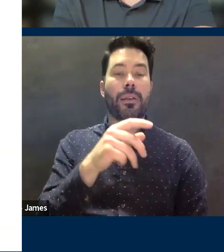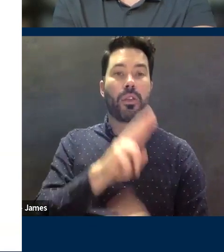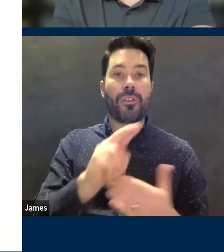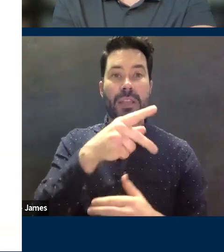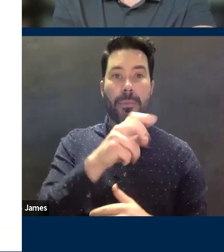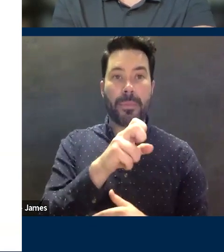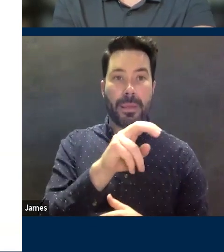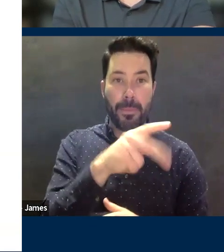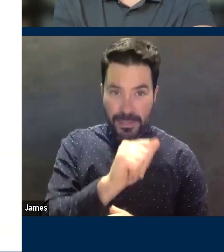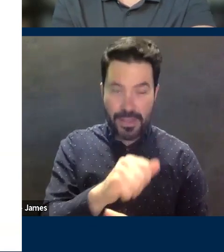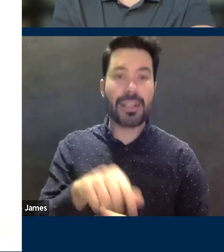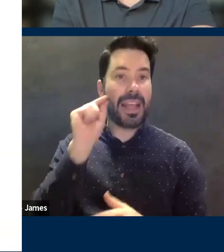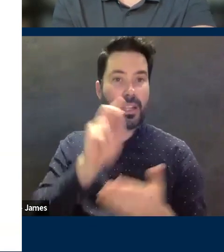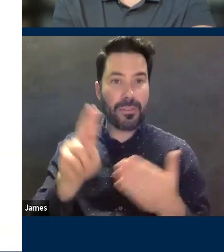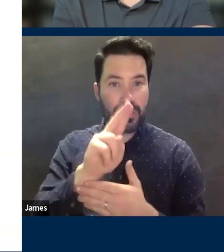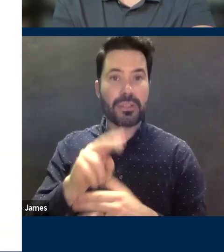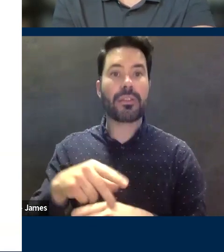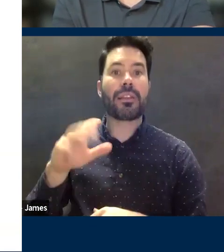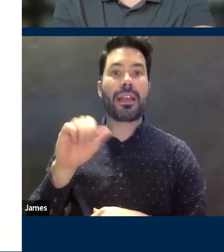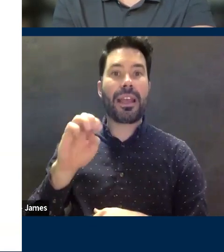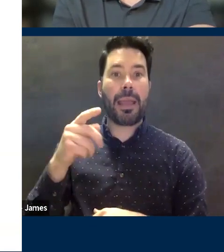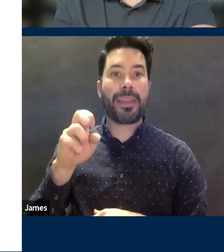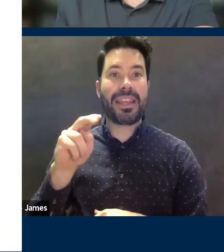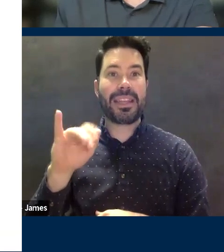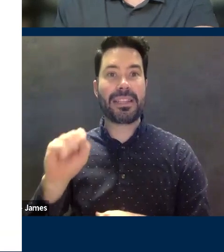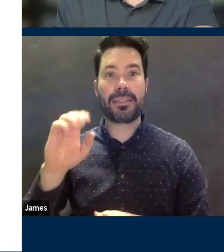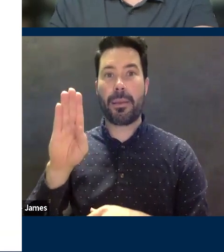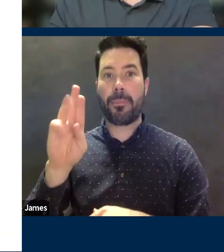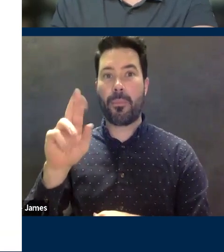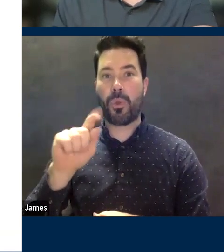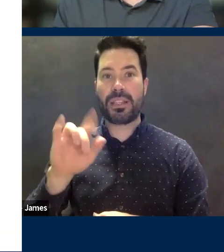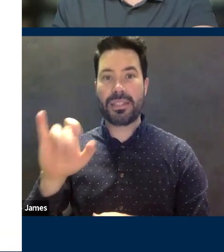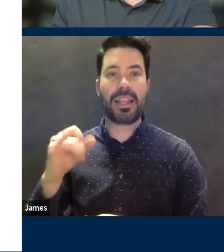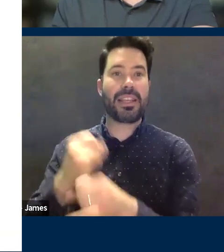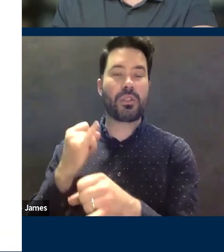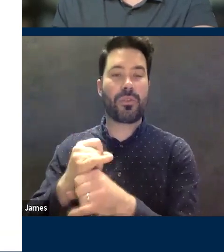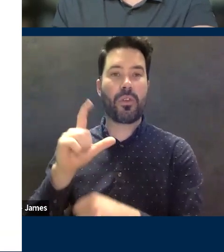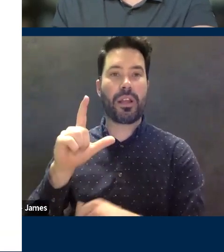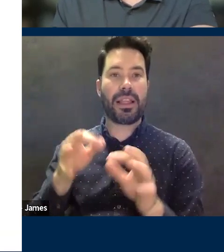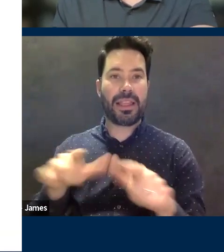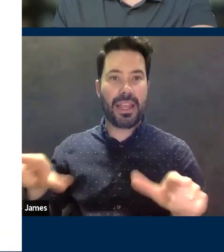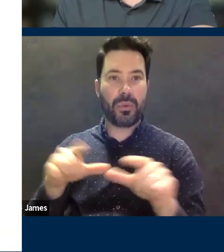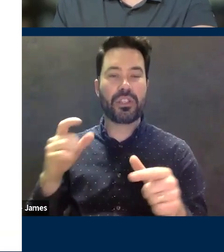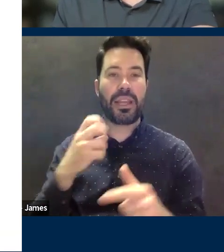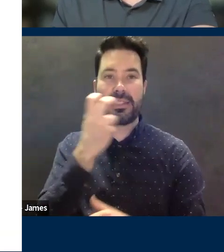Unit Camp at Campinas, Brazil, and the Institute for Language and Speech Processing in Athens, Greece.